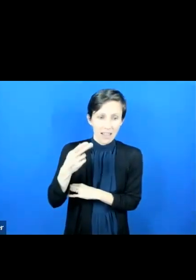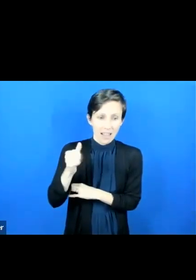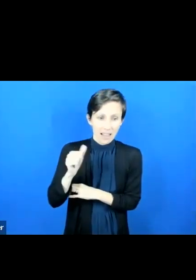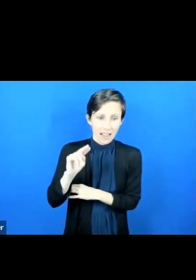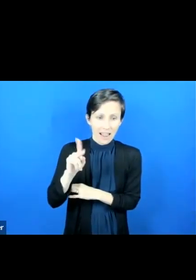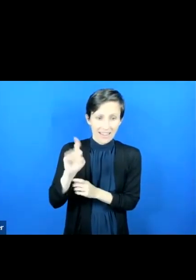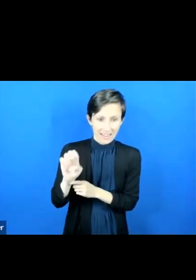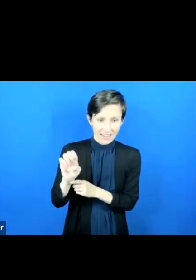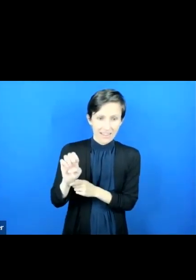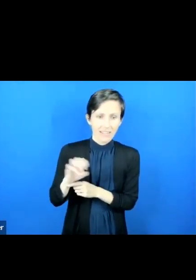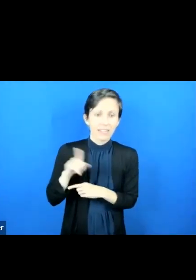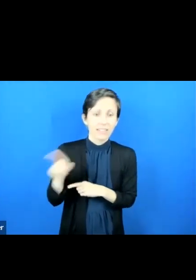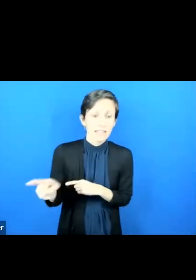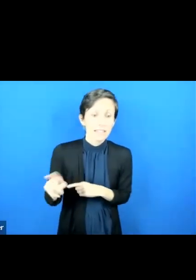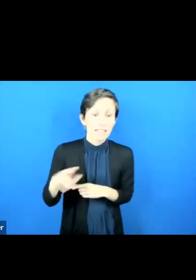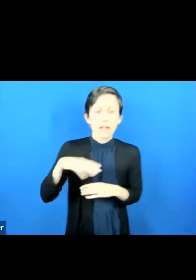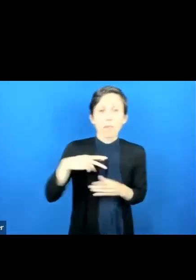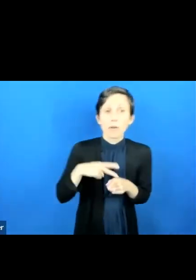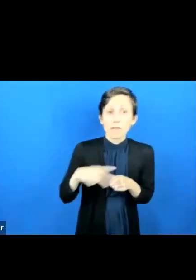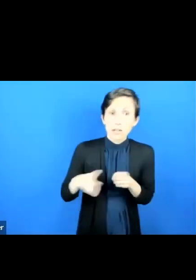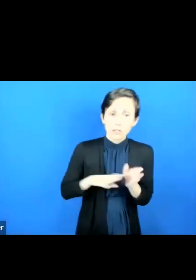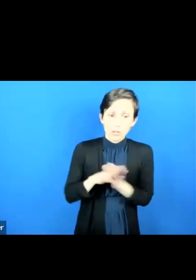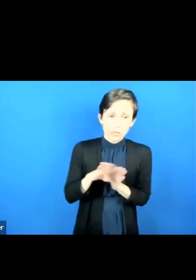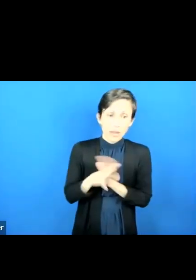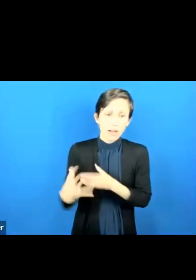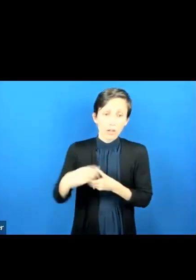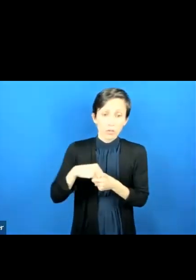as the professional development inclusion manager within,